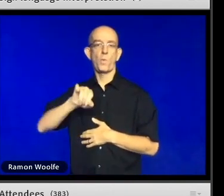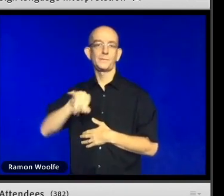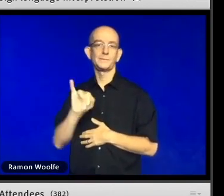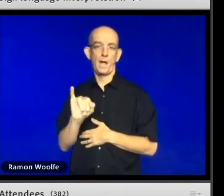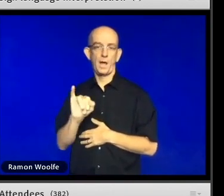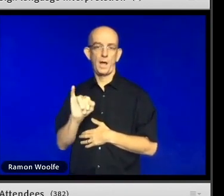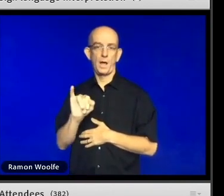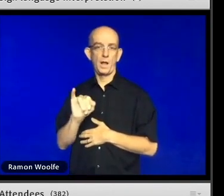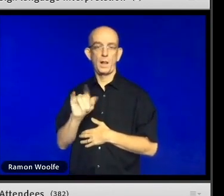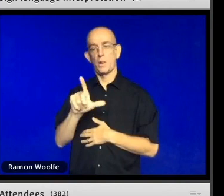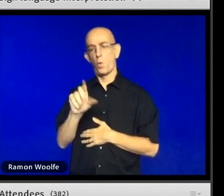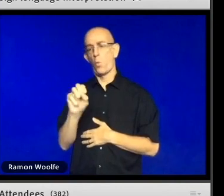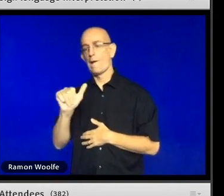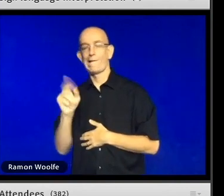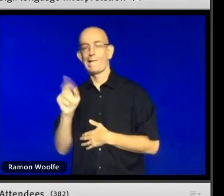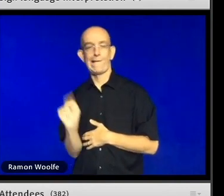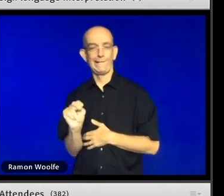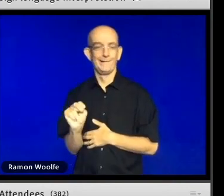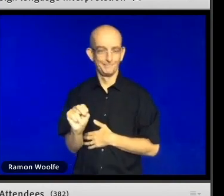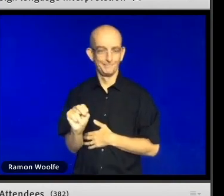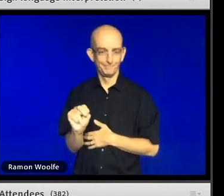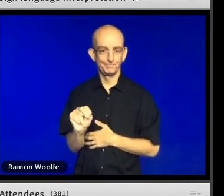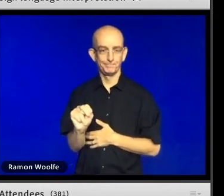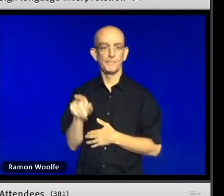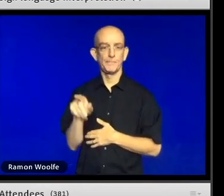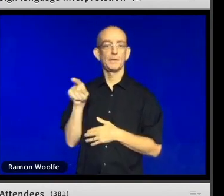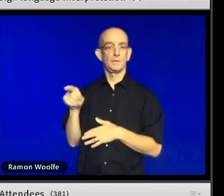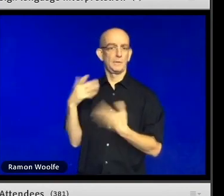blind, the teachers. We came together with them and decided to do a braille translation